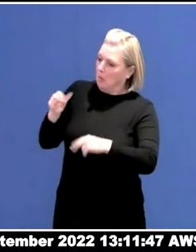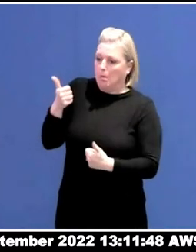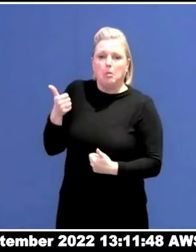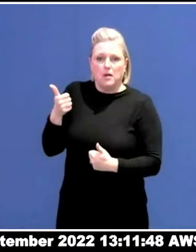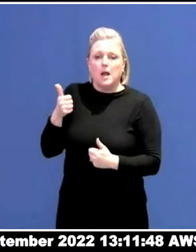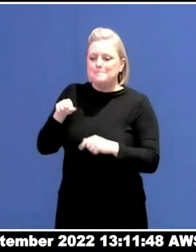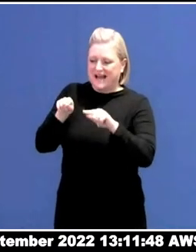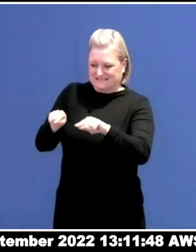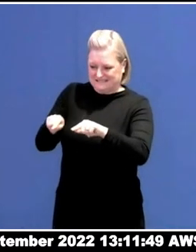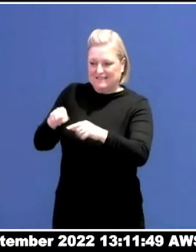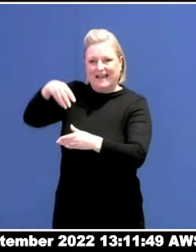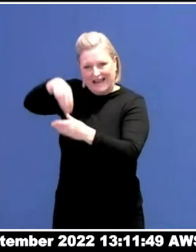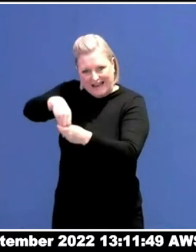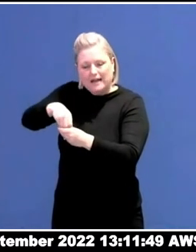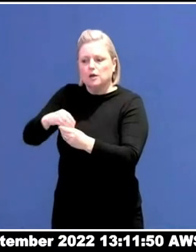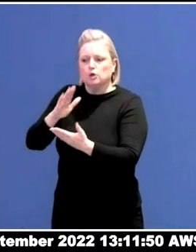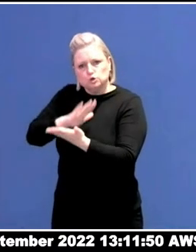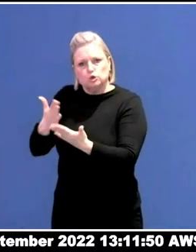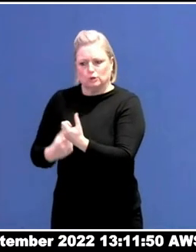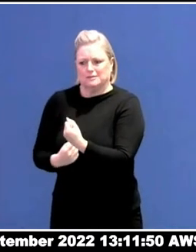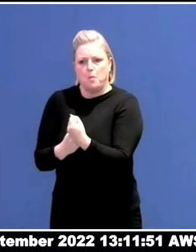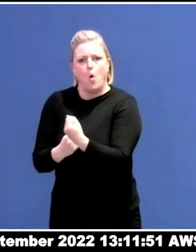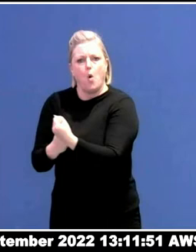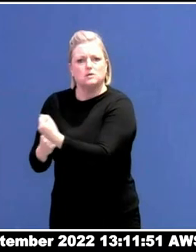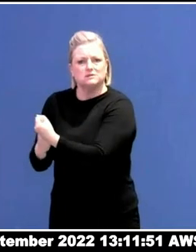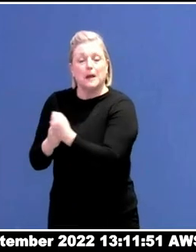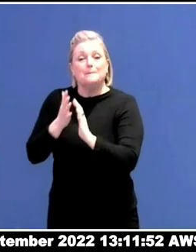the children. So, whether it's transitional housing, mental health, drug and alcohol,